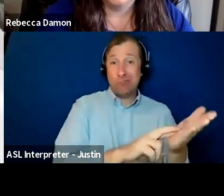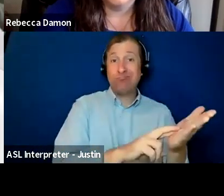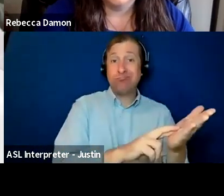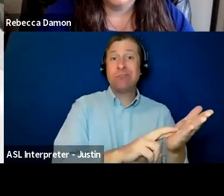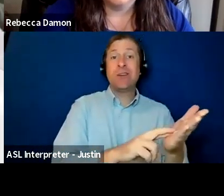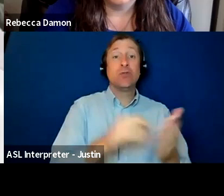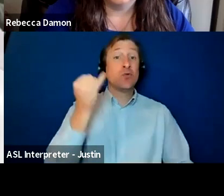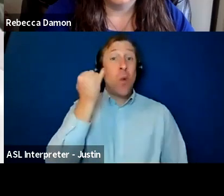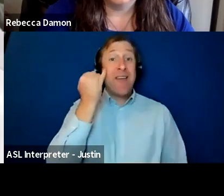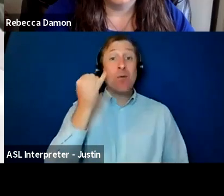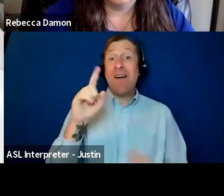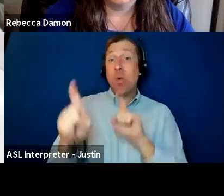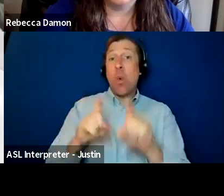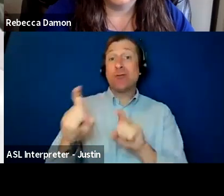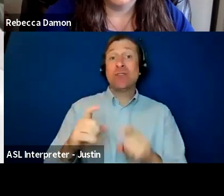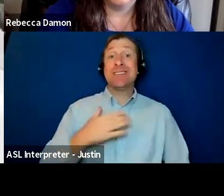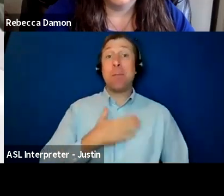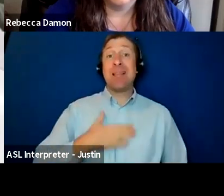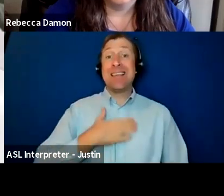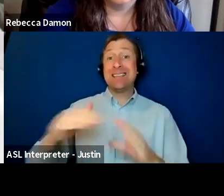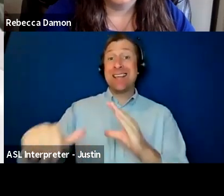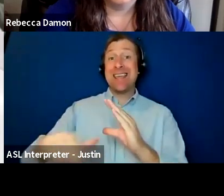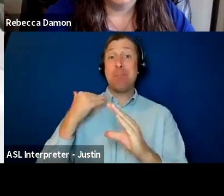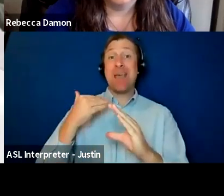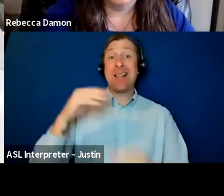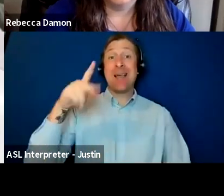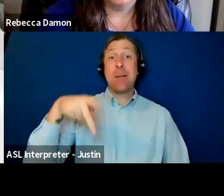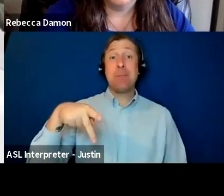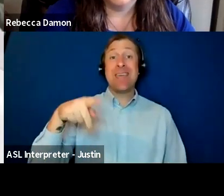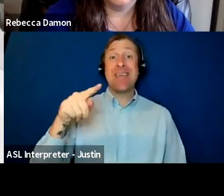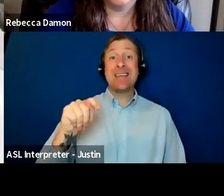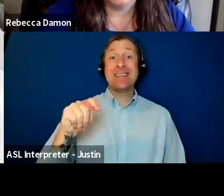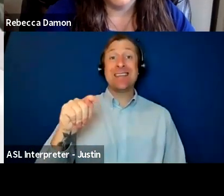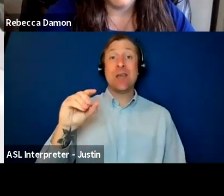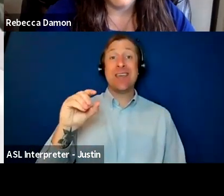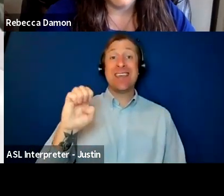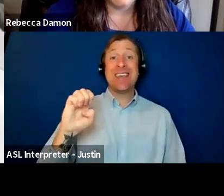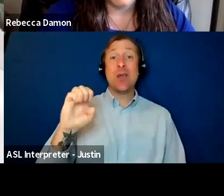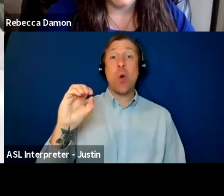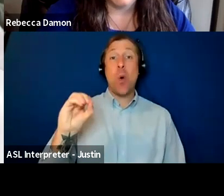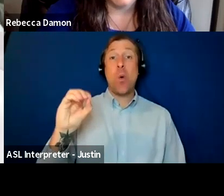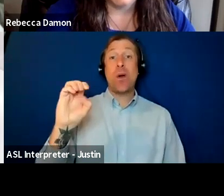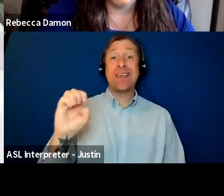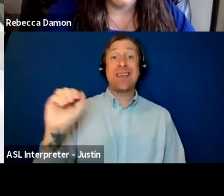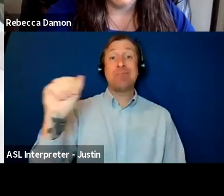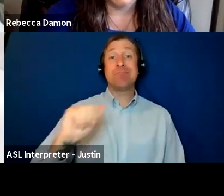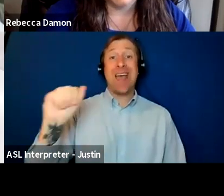guests, please email pteoe@sagaftra.org. That's pteoe@sagaftra.org.